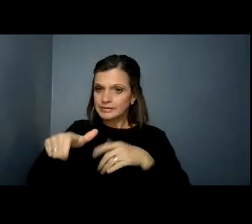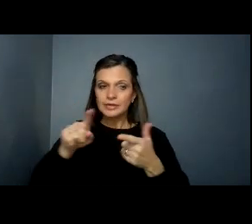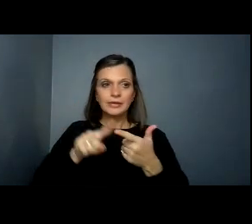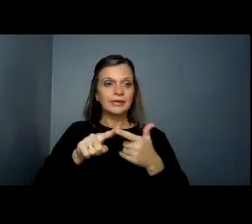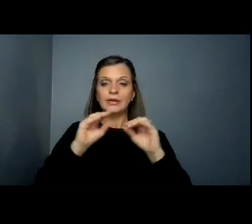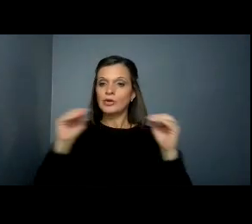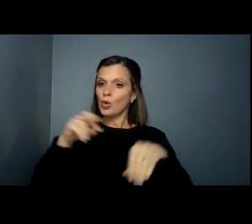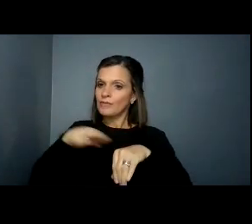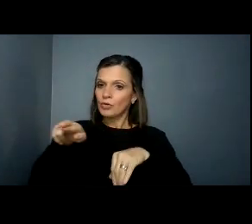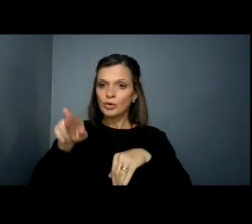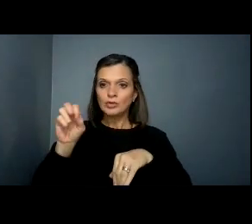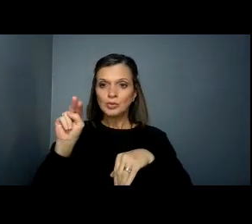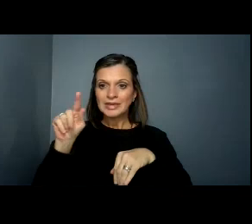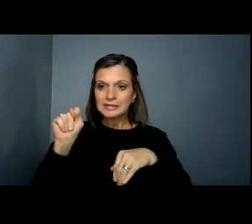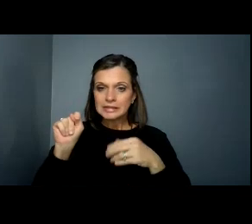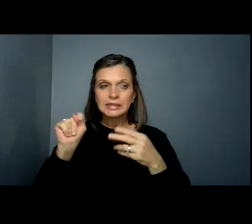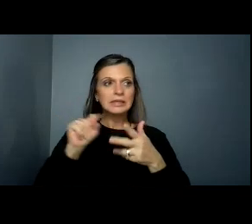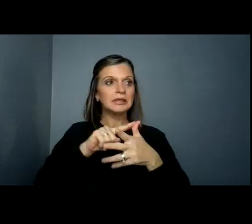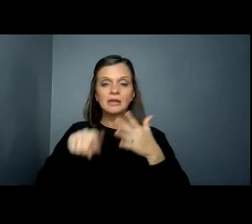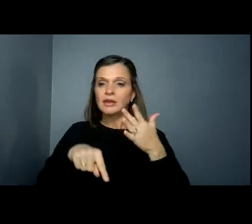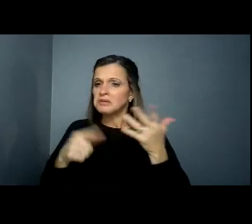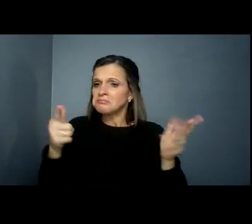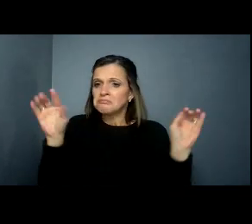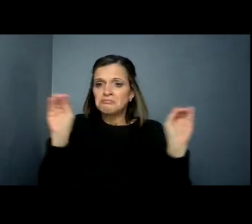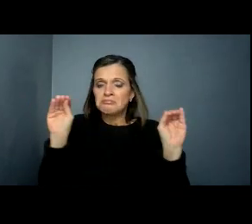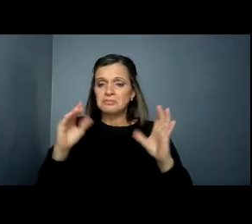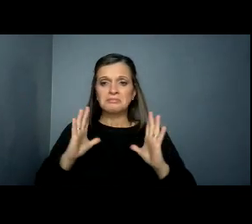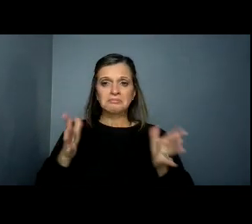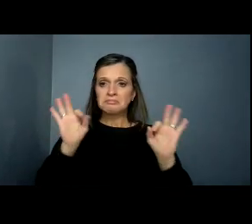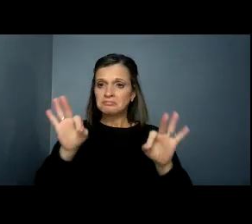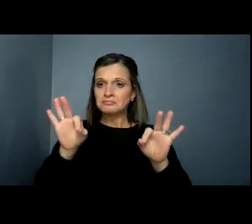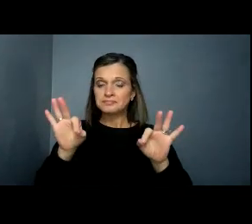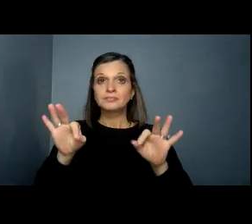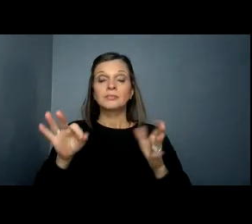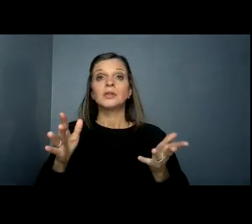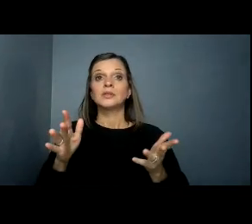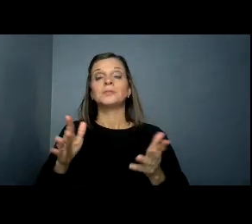You know, whoever's doing hearing aids or monitoring the hearing loss or whatever,